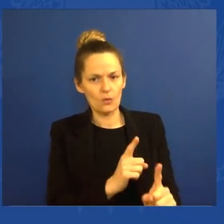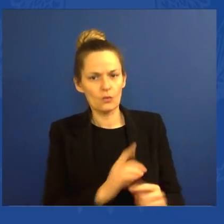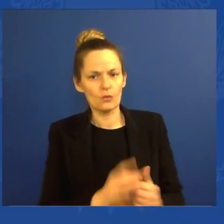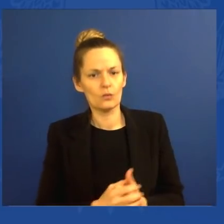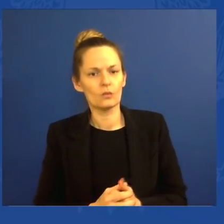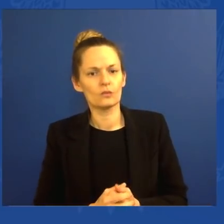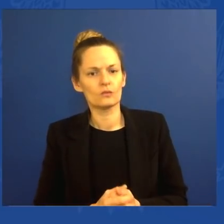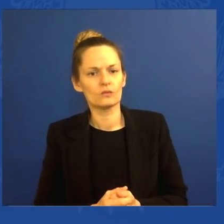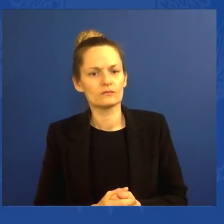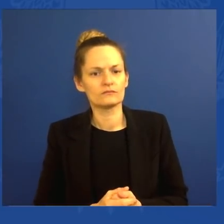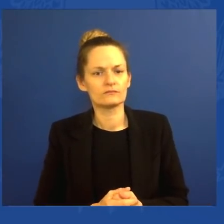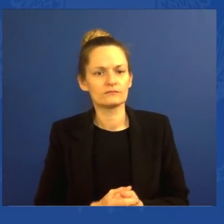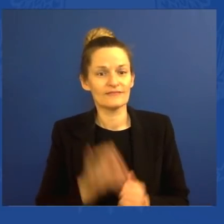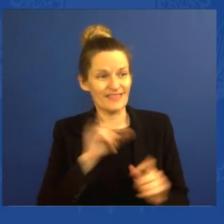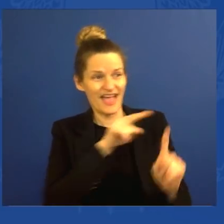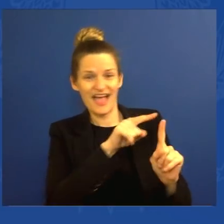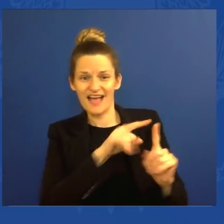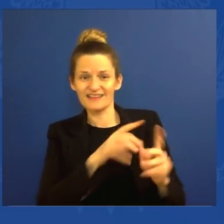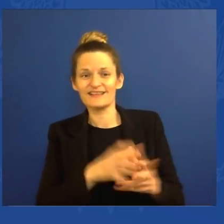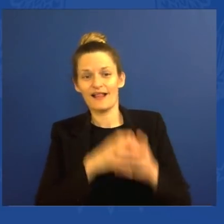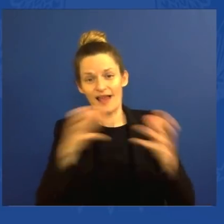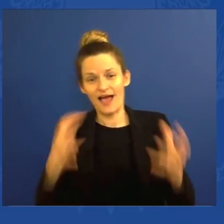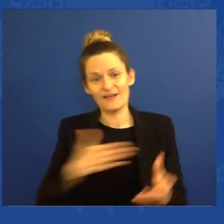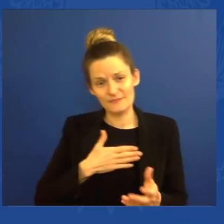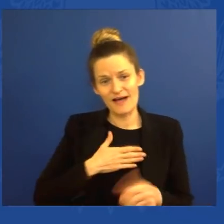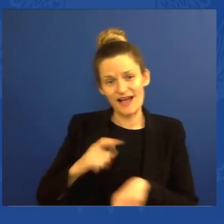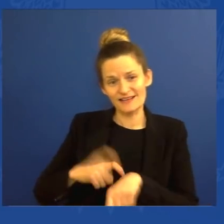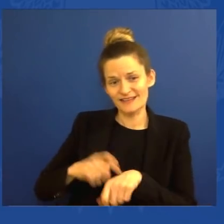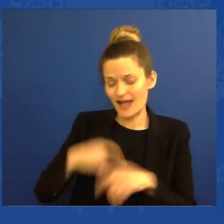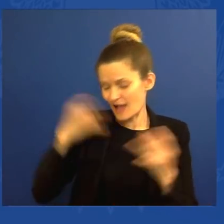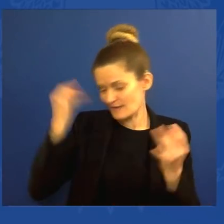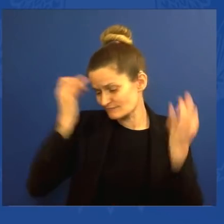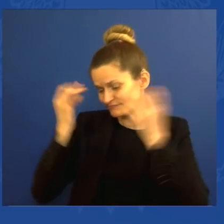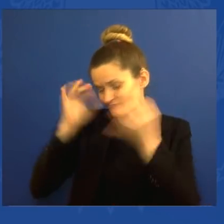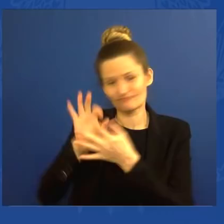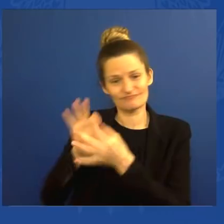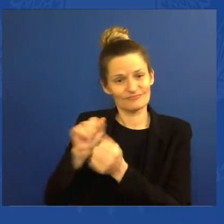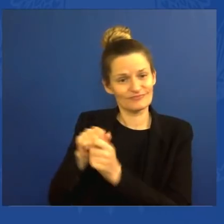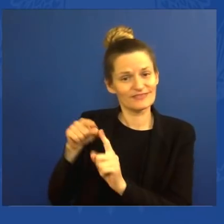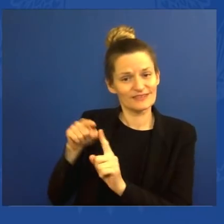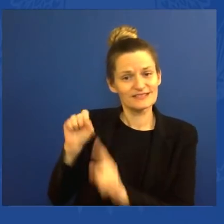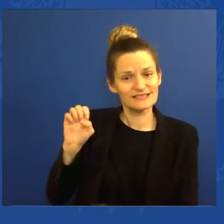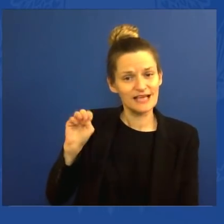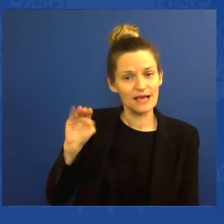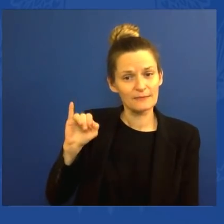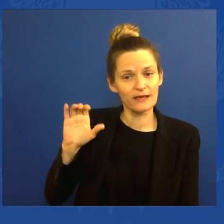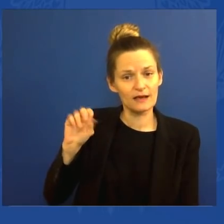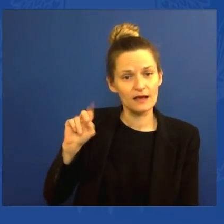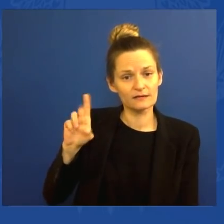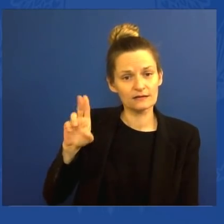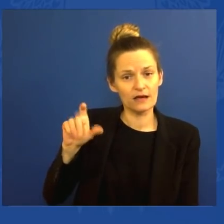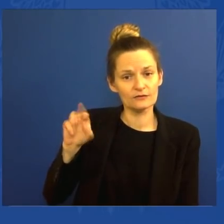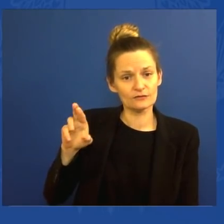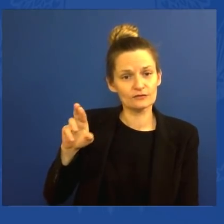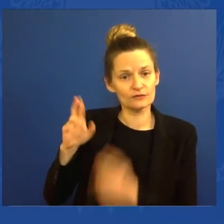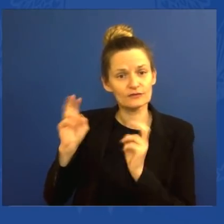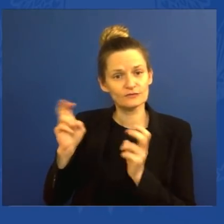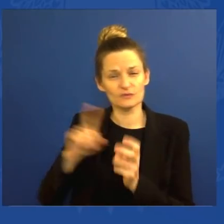and it has been a real issue for us for the last 18 months. Our products do not run, in most cases, without semiconductors.